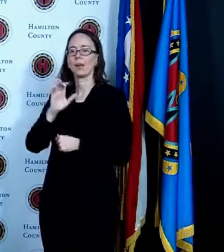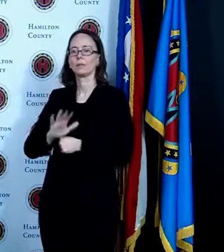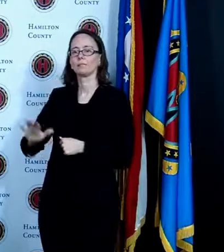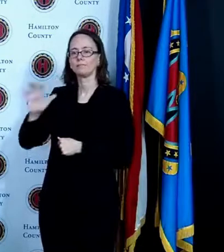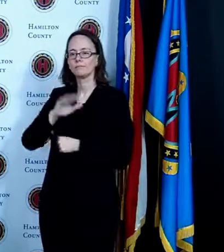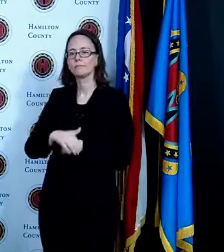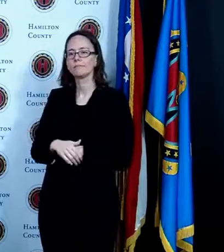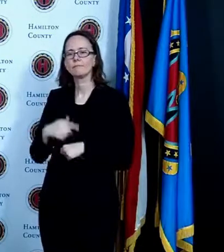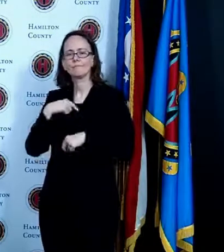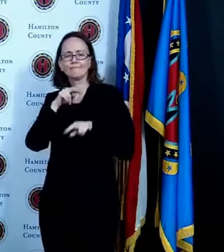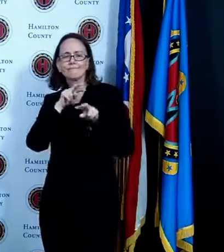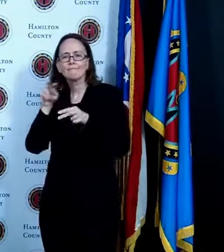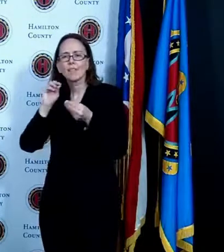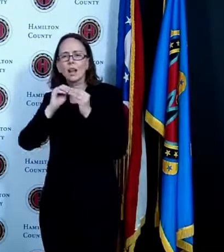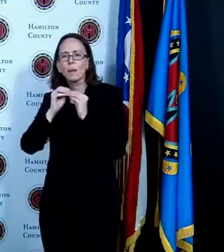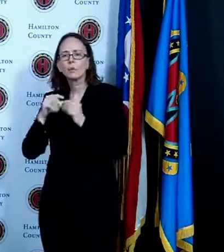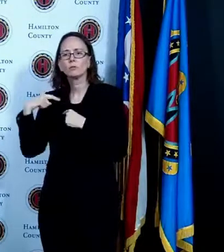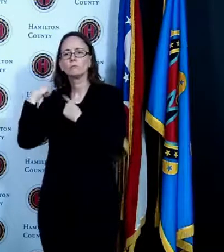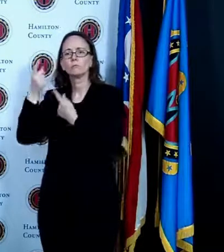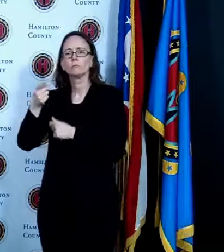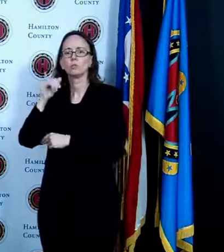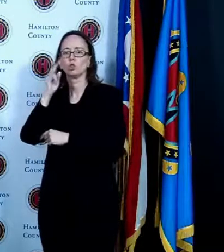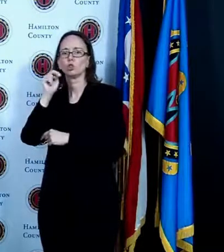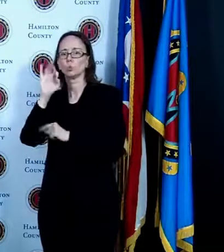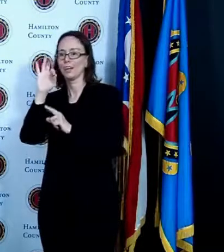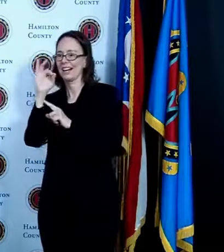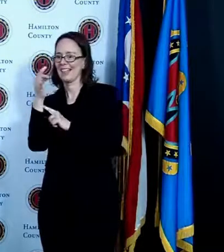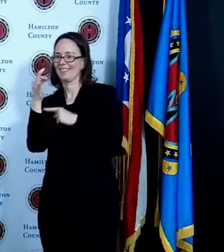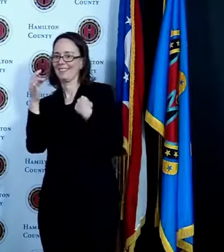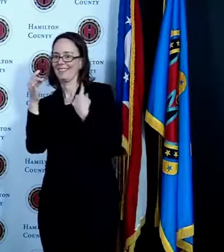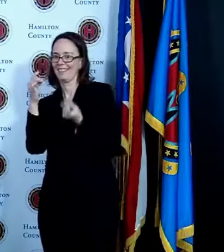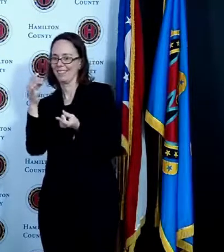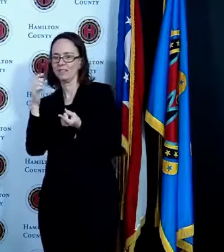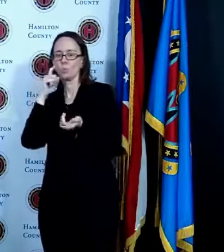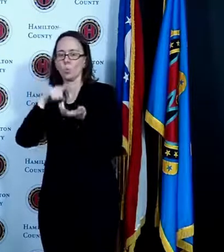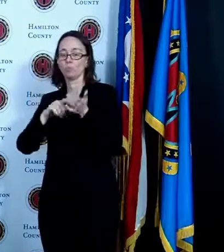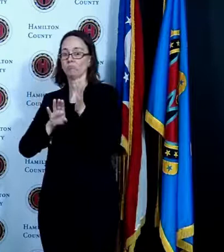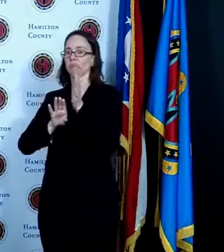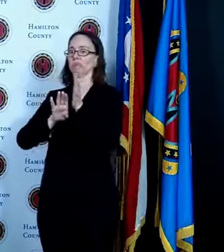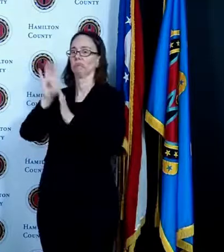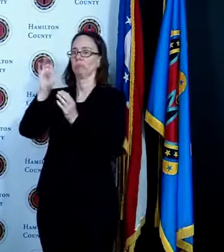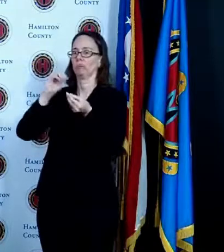indicated some dramatic increases so we have a slide related to this it's a bar